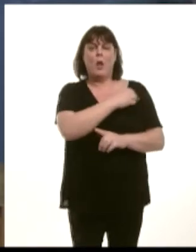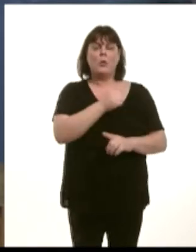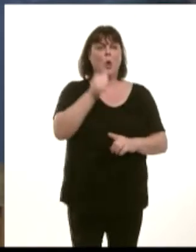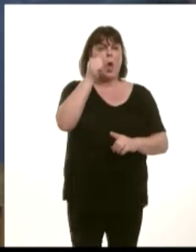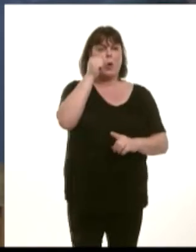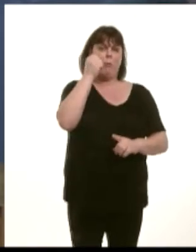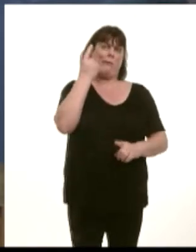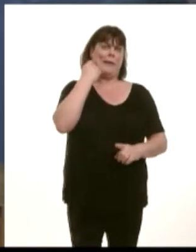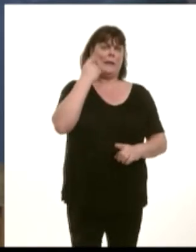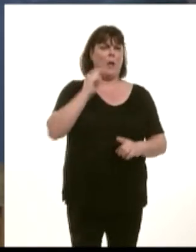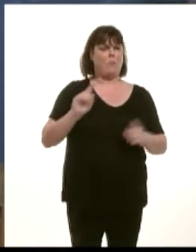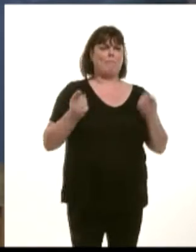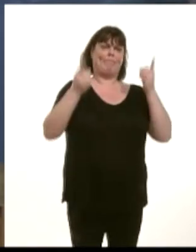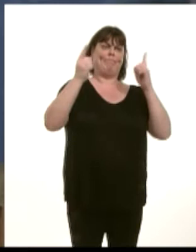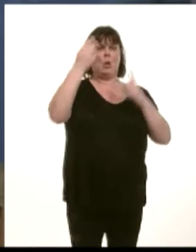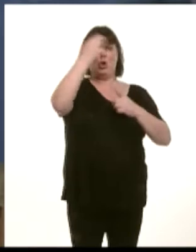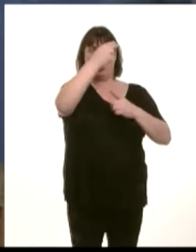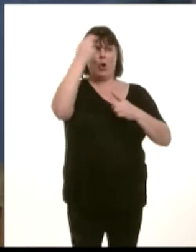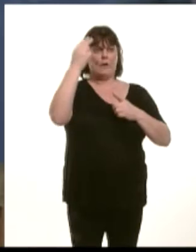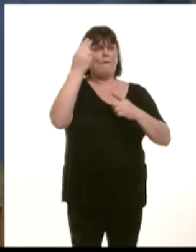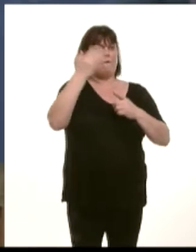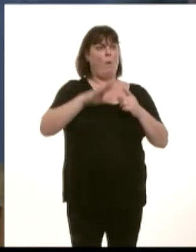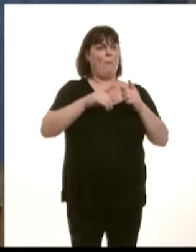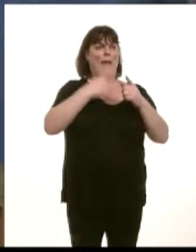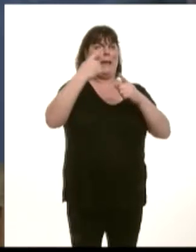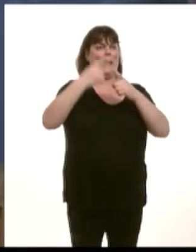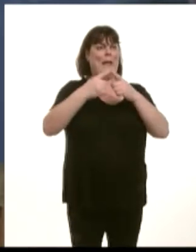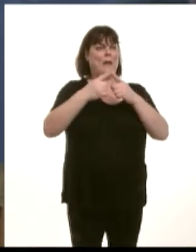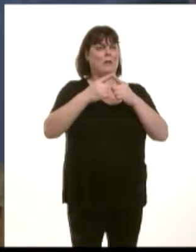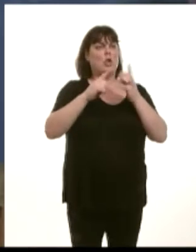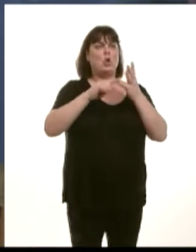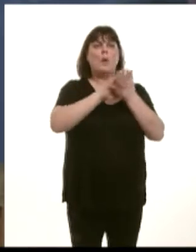of one of the senior nurses in the A&E department here at the university hospital.